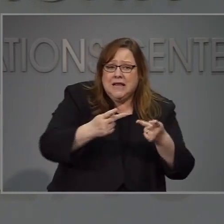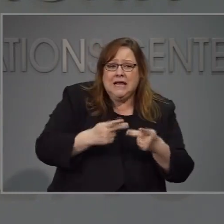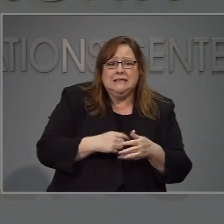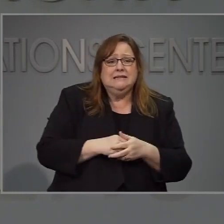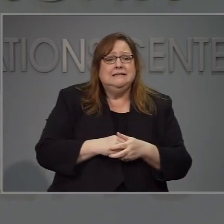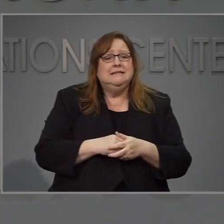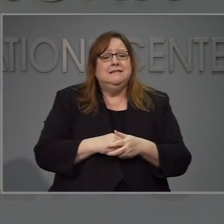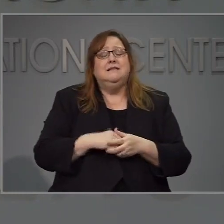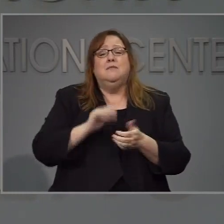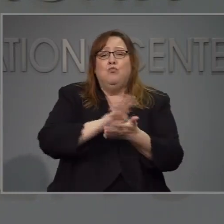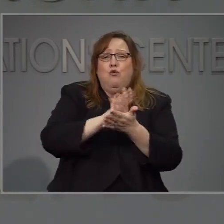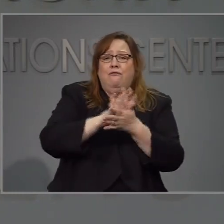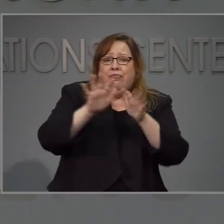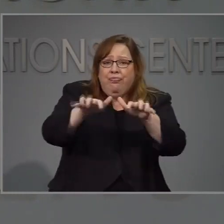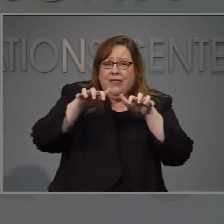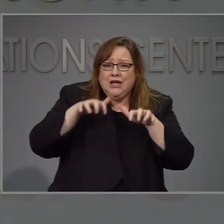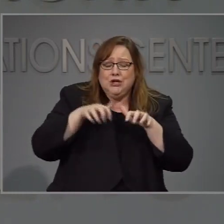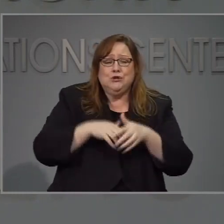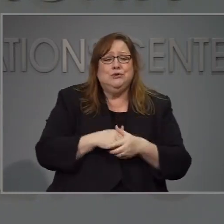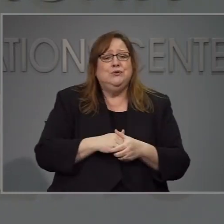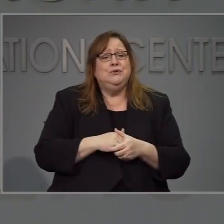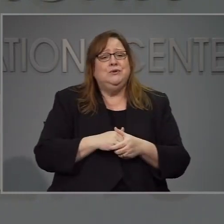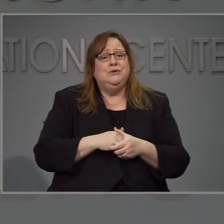WILL REMAIN CLOSED IN PAY PHASE 2, INCLUDING BARS. NIGHTCLUBS, JIM'S AN INDOOR FITNESS